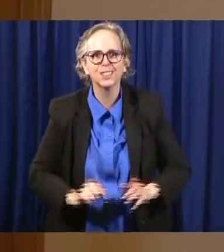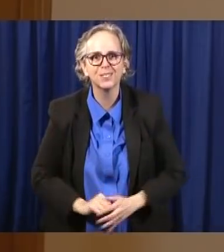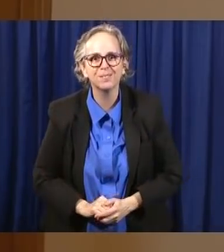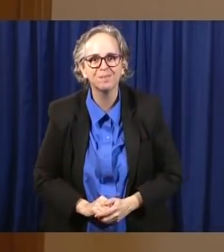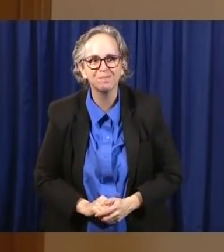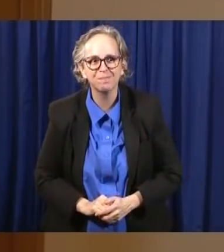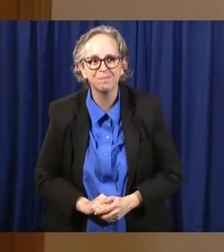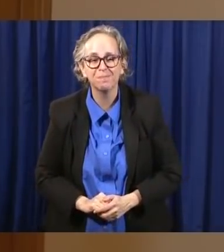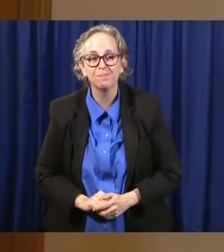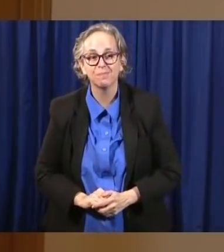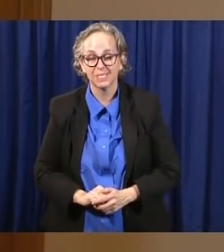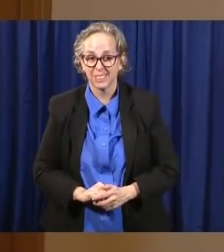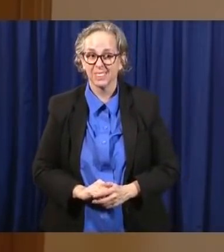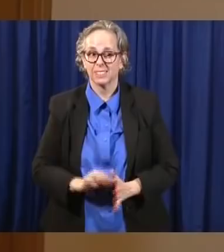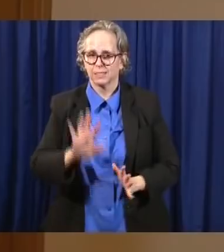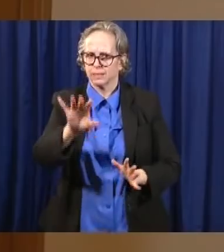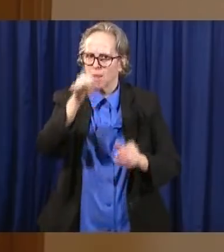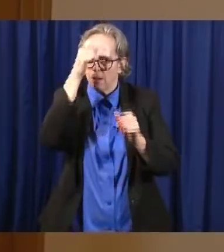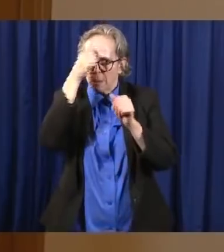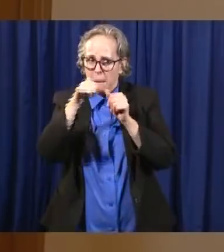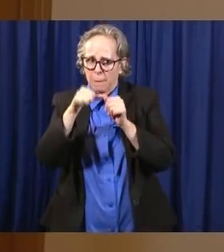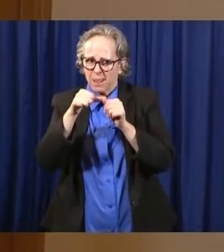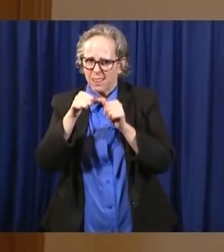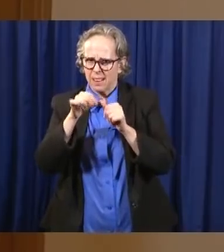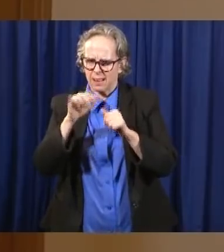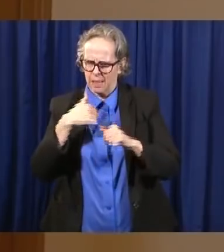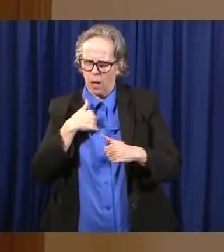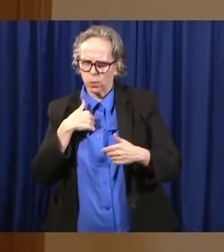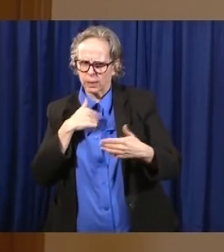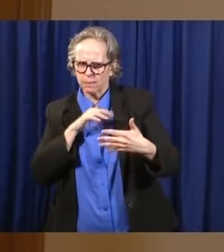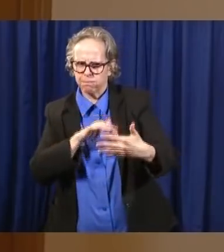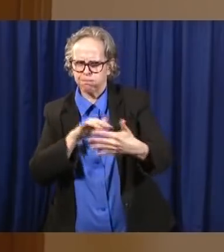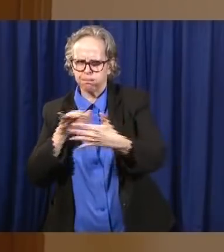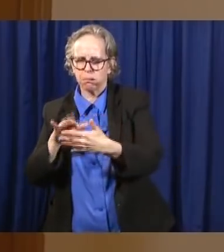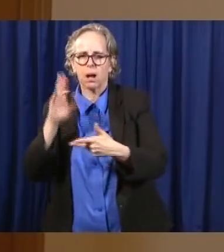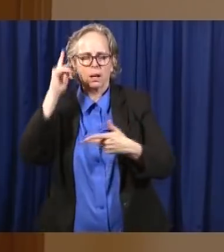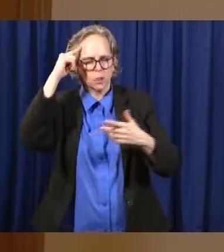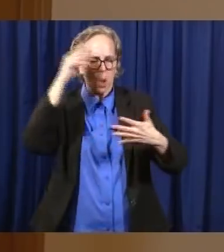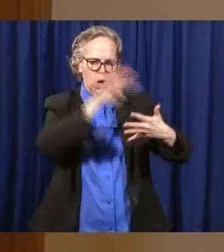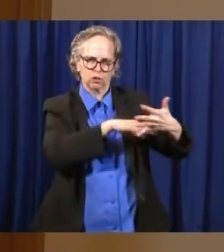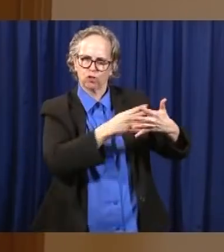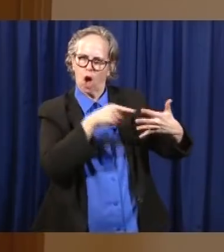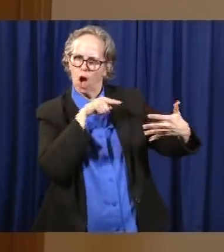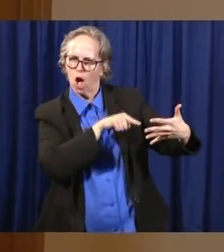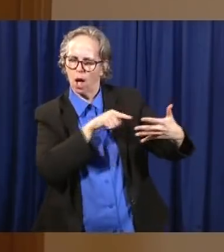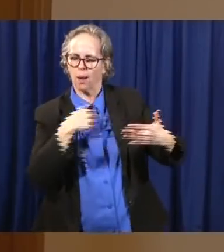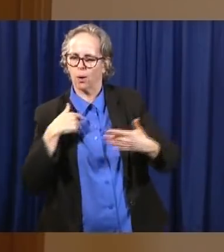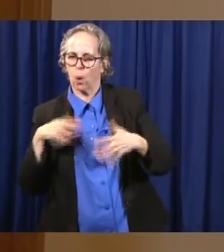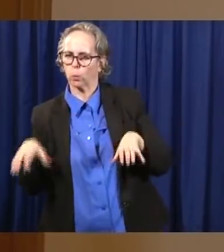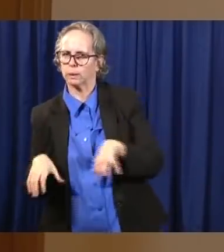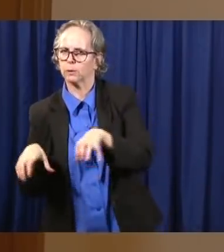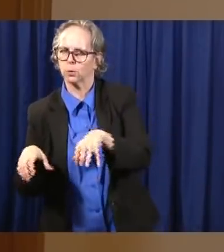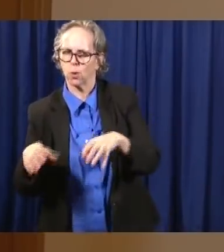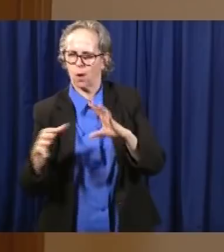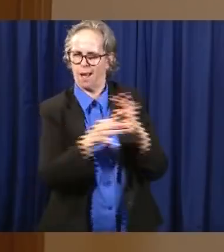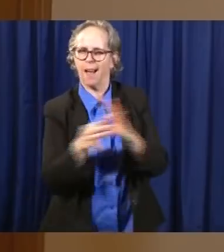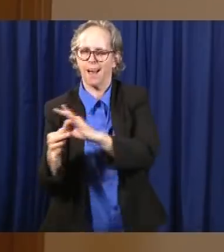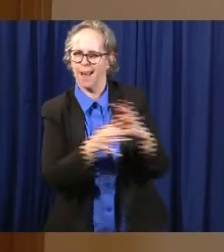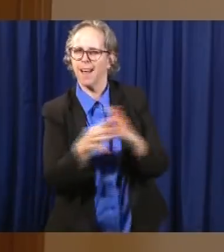DIFFERENCE. WE KNOW HERE IN OHIO THAT IT TRULY WORKS. IT'S IMPORTANT FOR US TO THINK